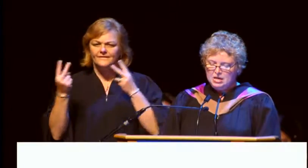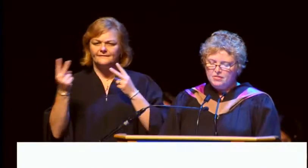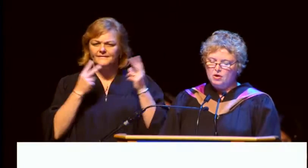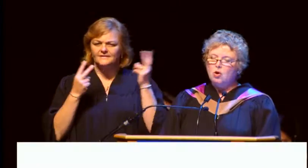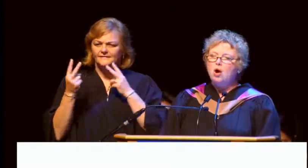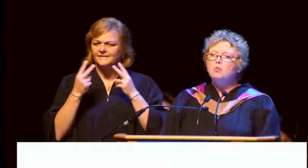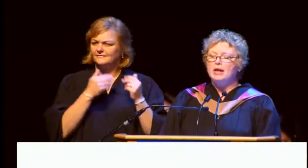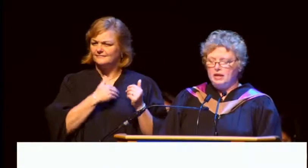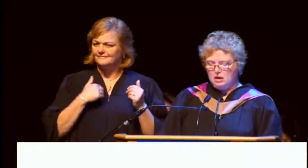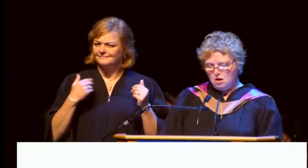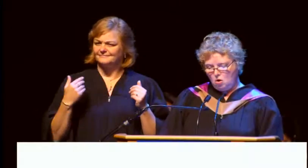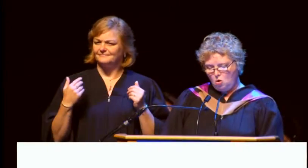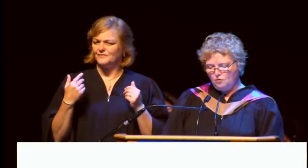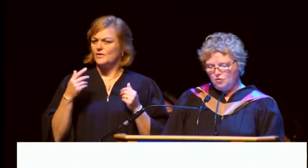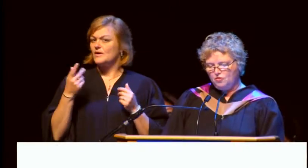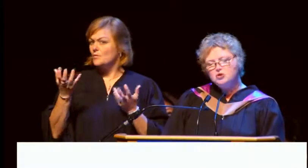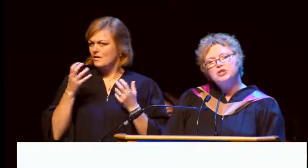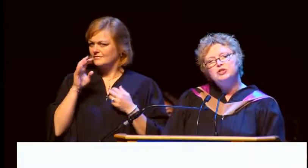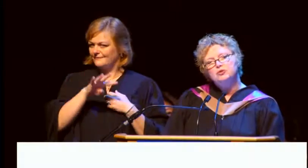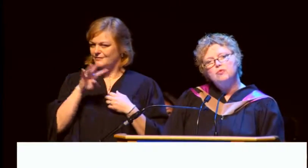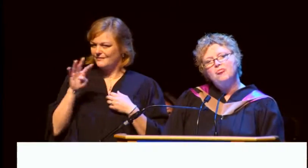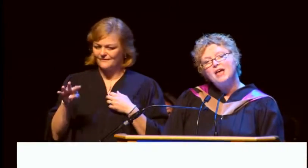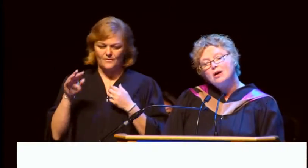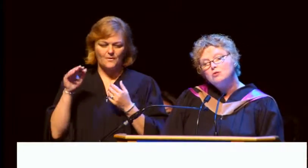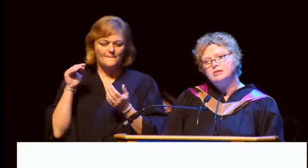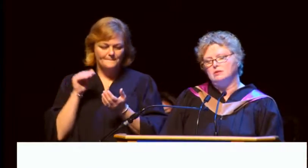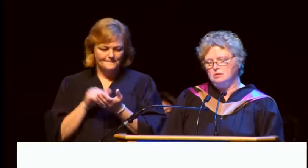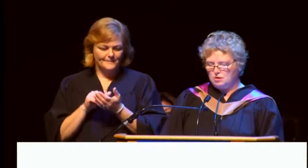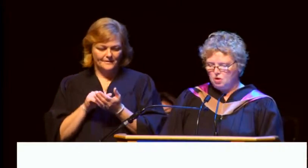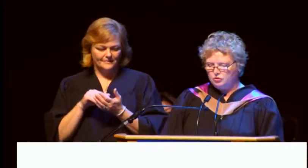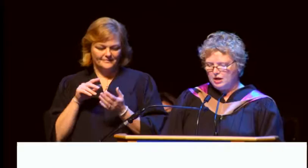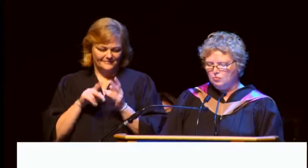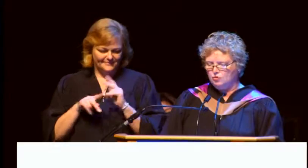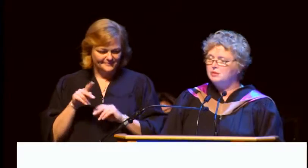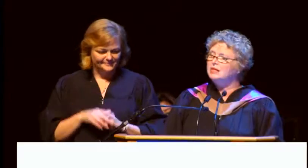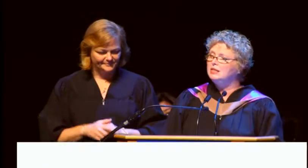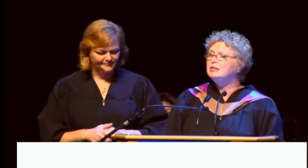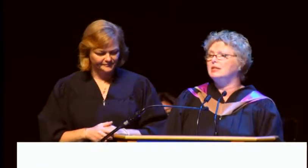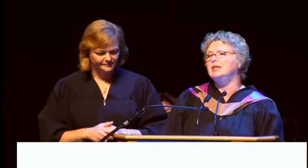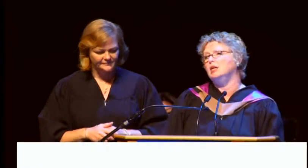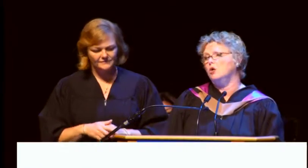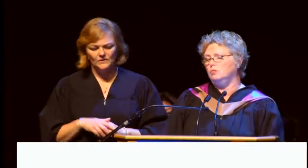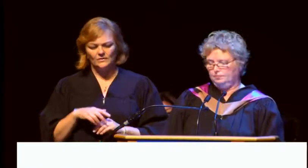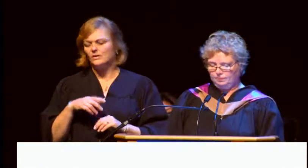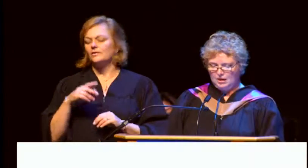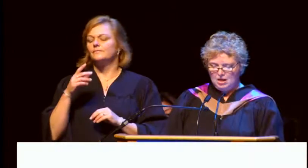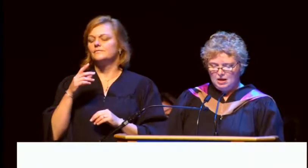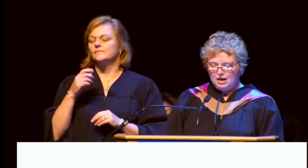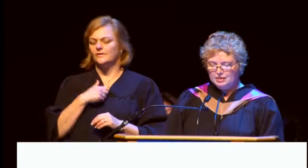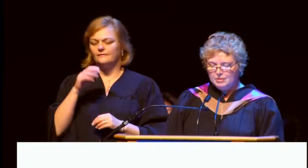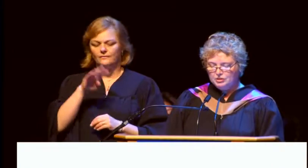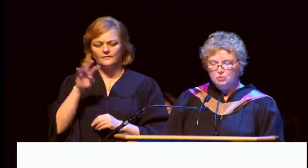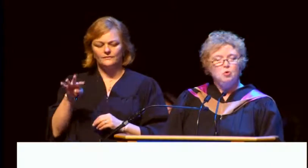THERE ARE ALREADY OVER 32,000 HOTEL ROOMS IN THIS CITY ALONE, NOT TO MENTION MORE